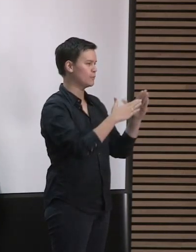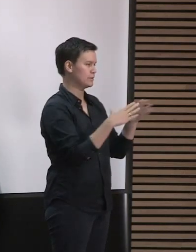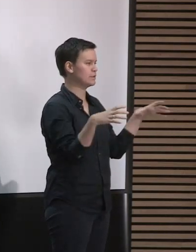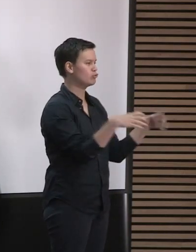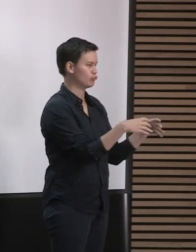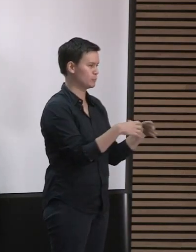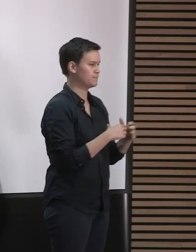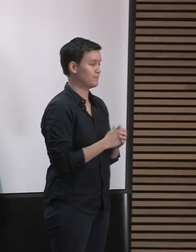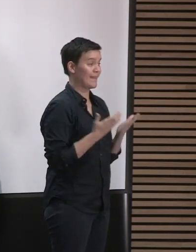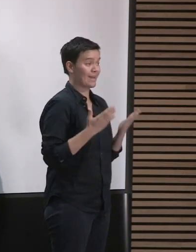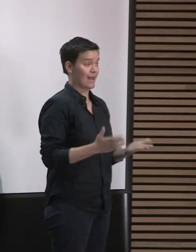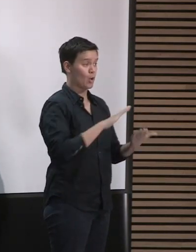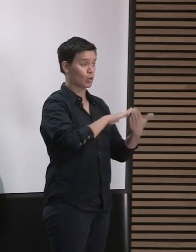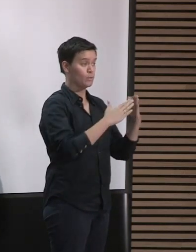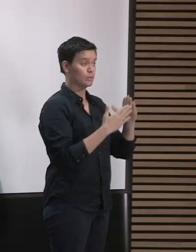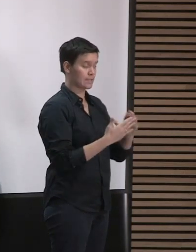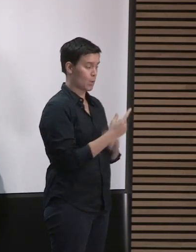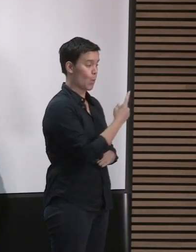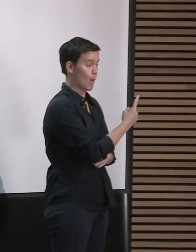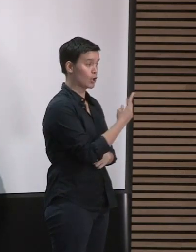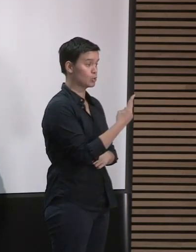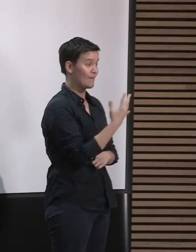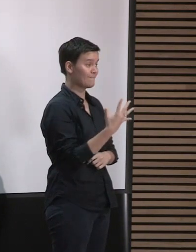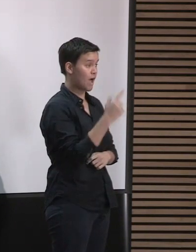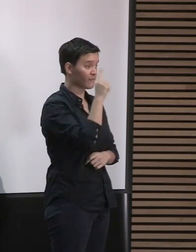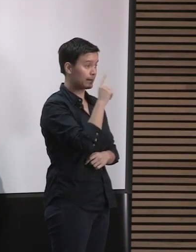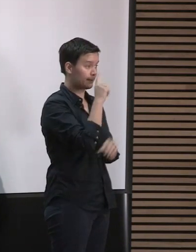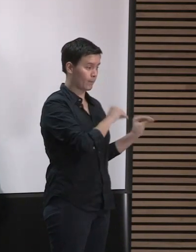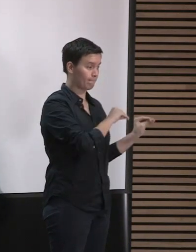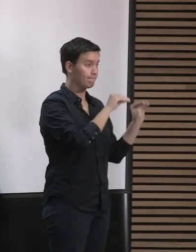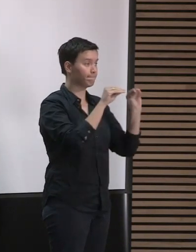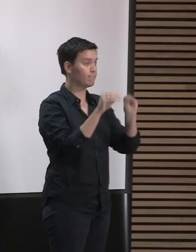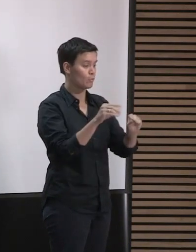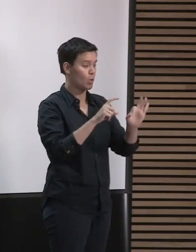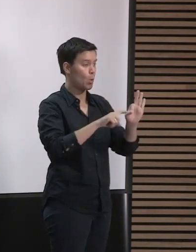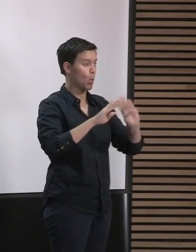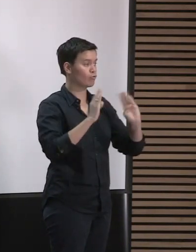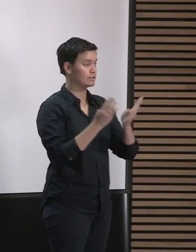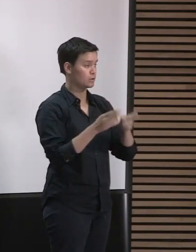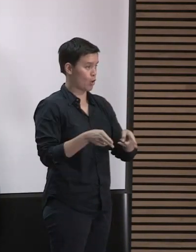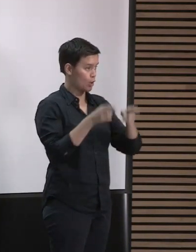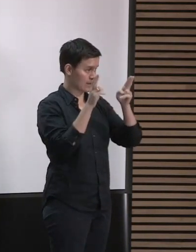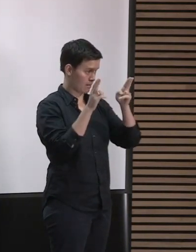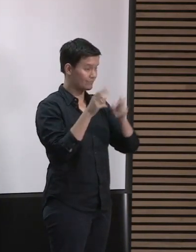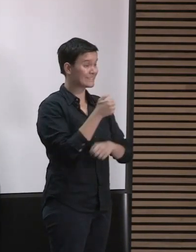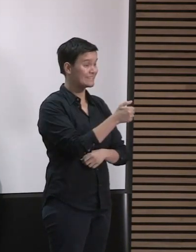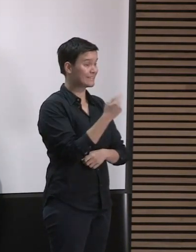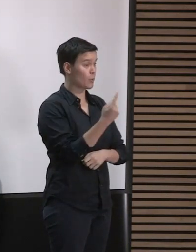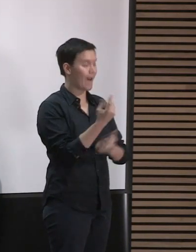been linked to the current Auckland outbreak. So there are now 125 people in the